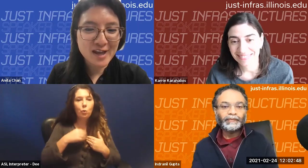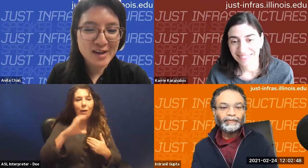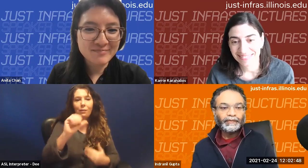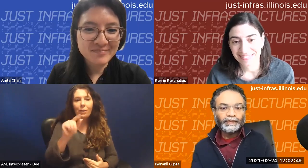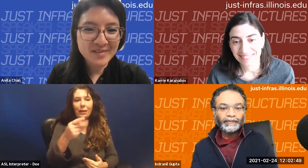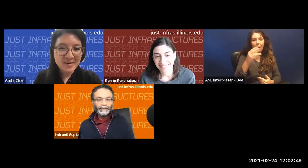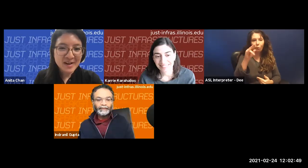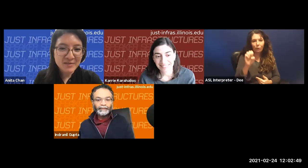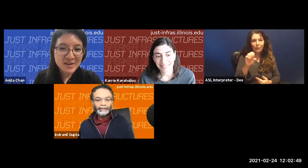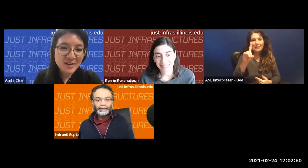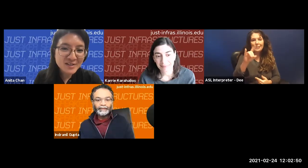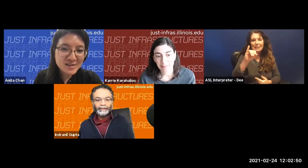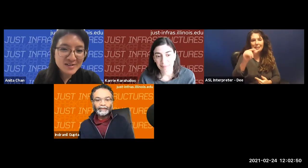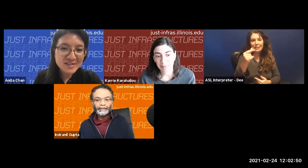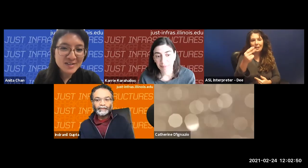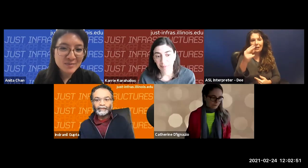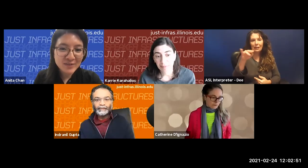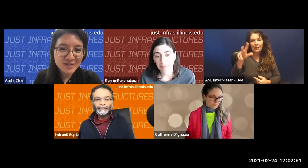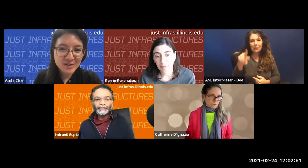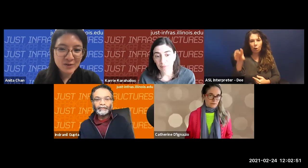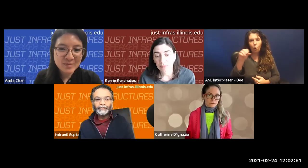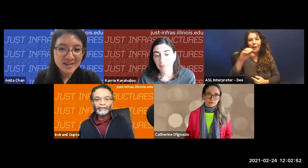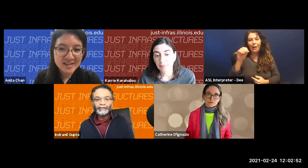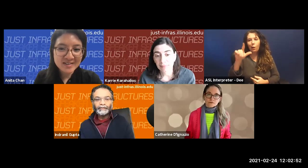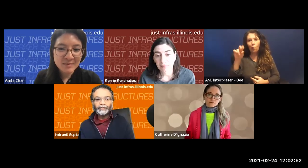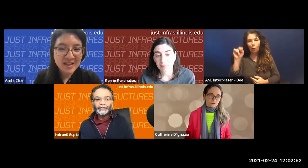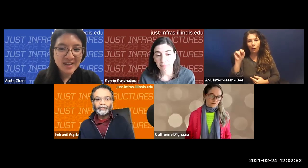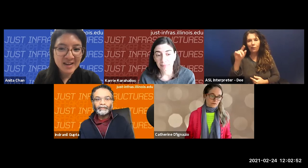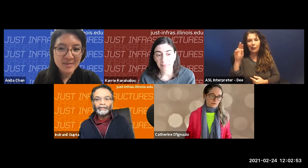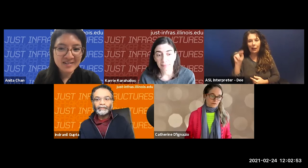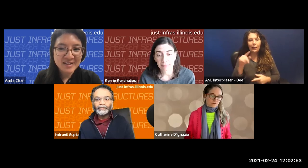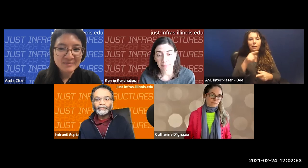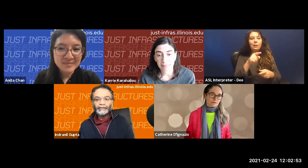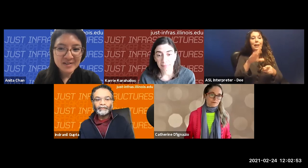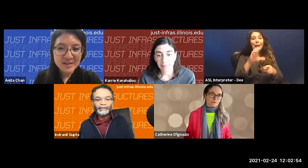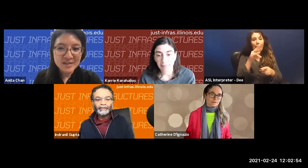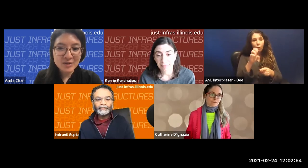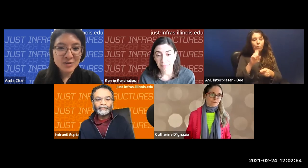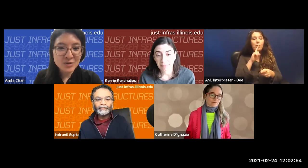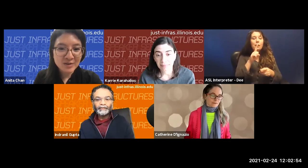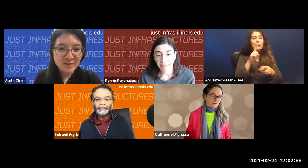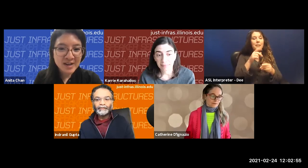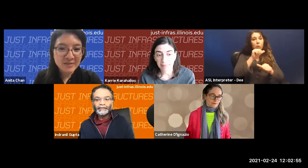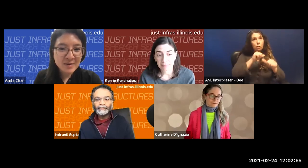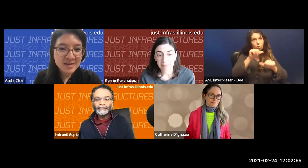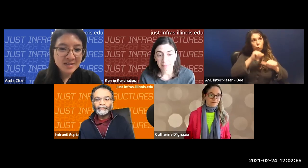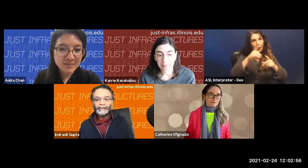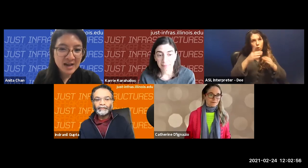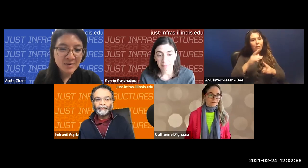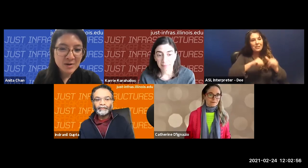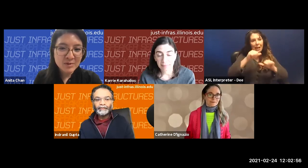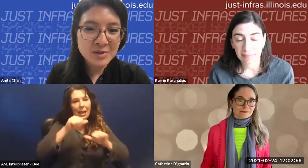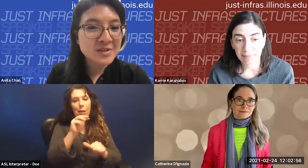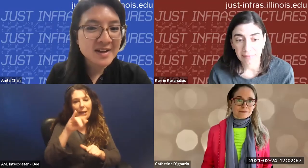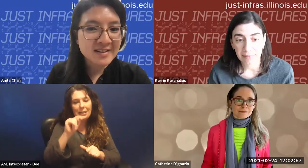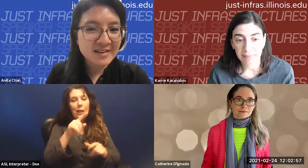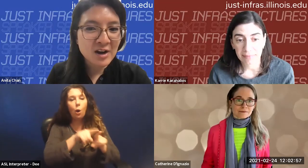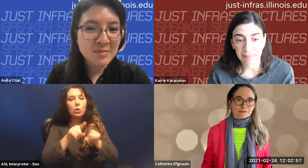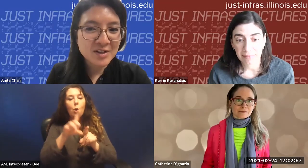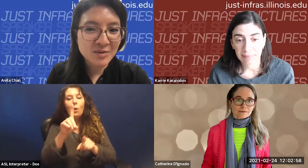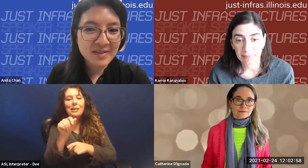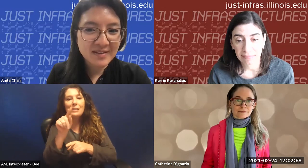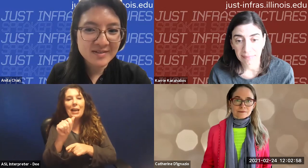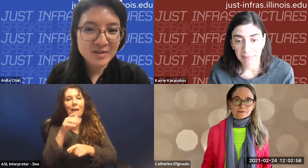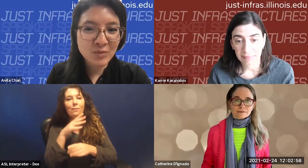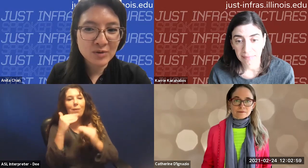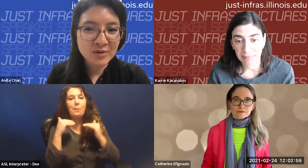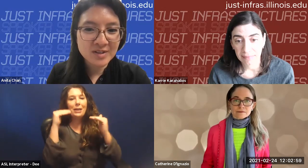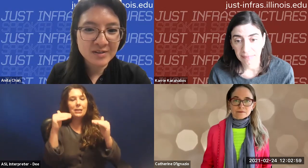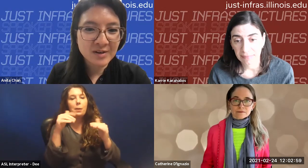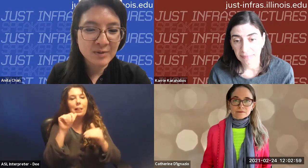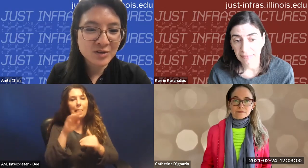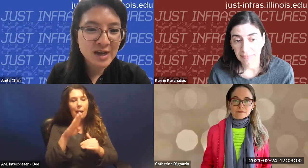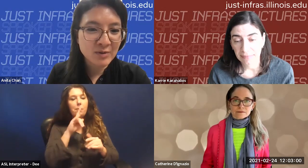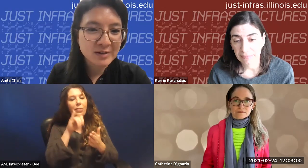Catherine de Ignacio is an assistant professor of urban science and planning at MIT. She's also director of the data and feminism lab, which uses data and computational methods to work towards gender and racial equity.